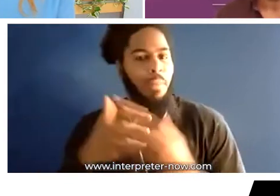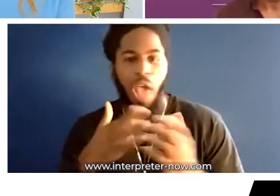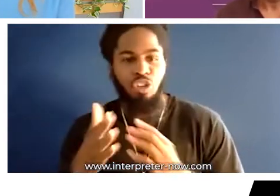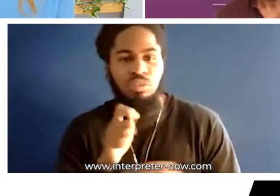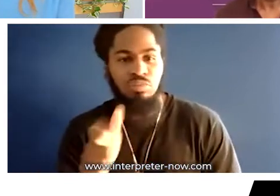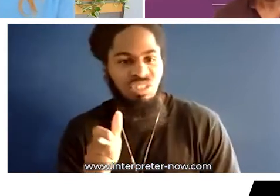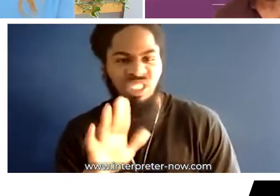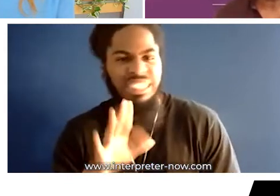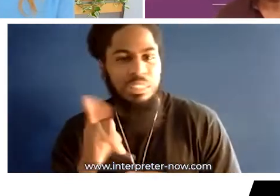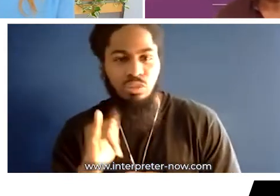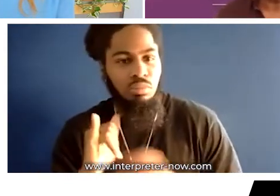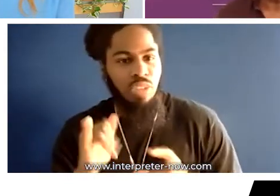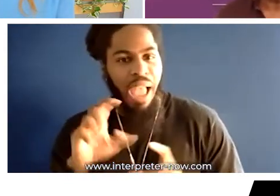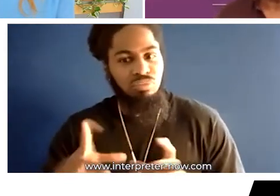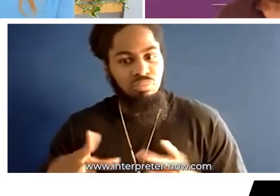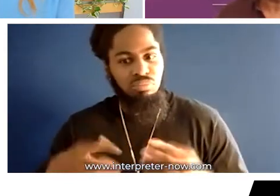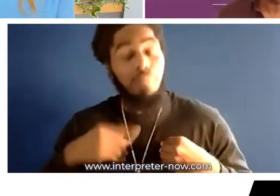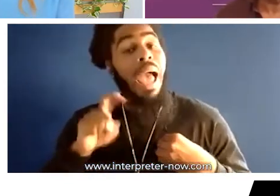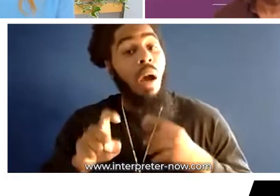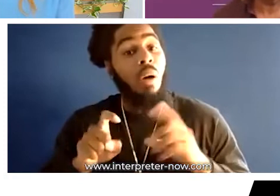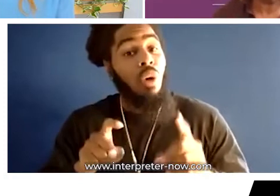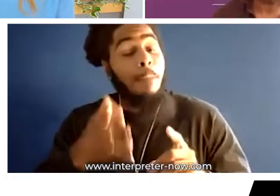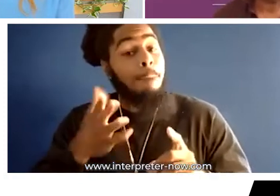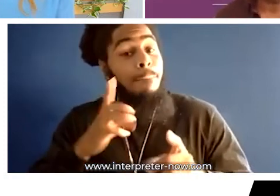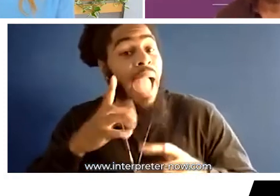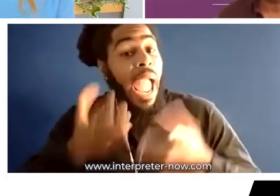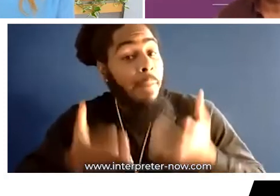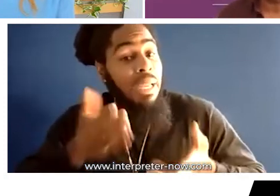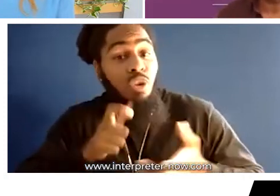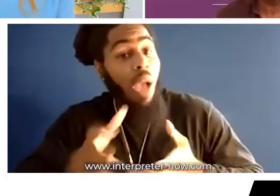And we may not have to always own the intent, but we do have to own the impact.